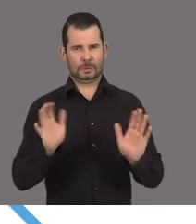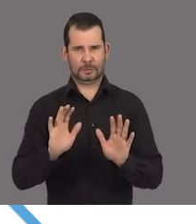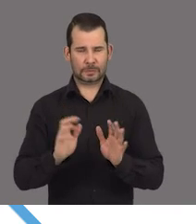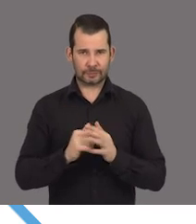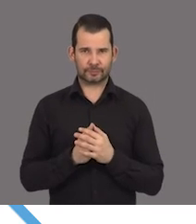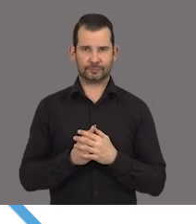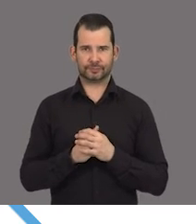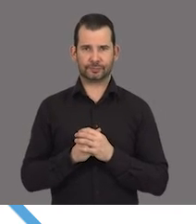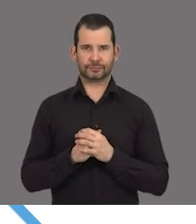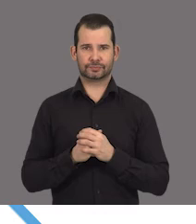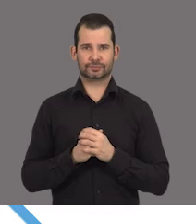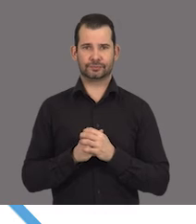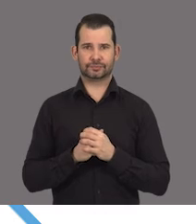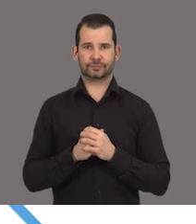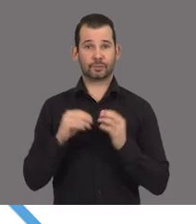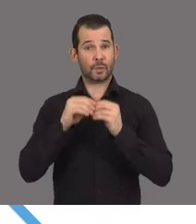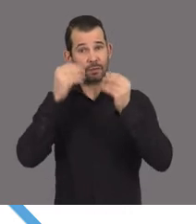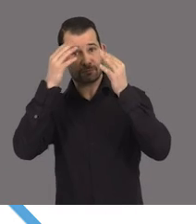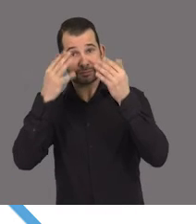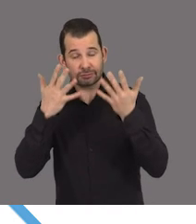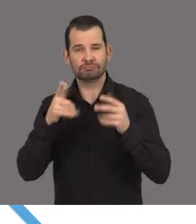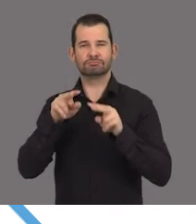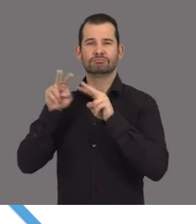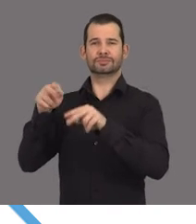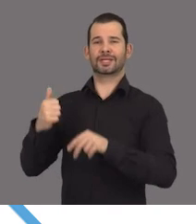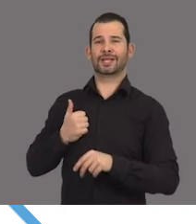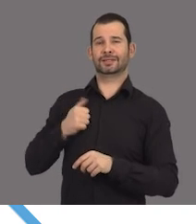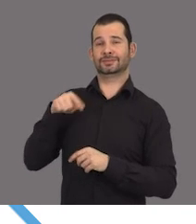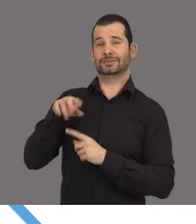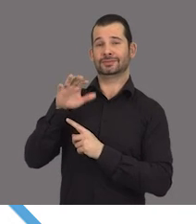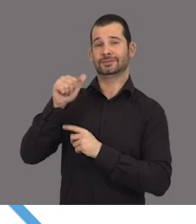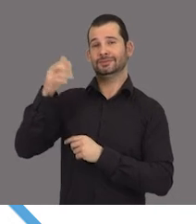For more information, visit canada.ca/payments.